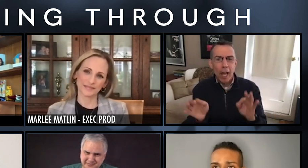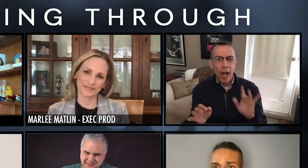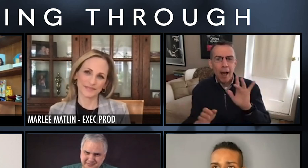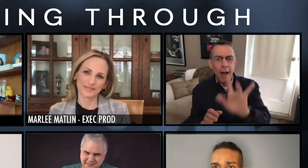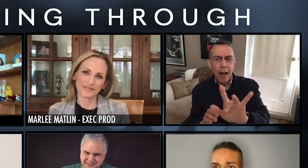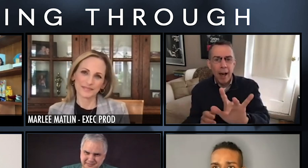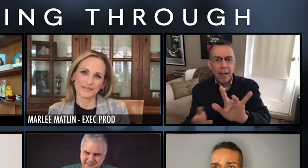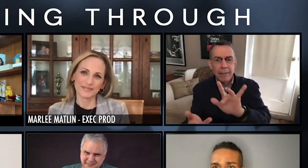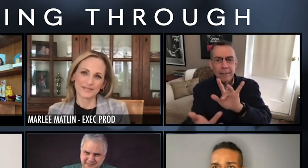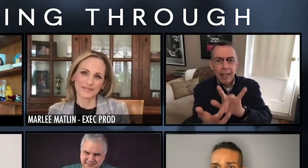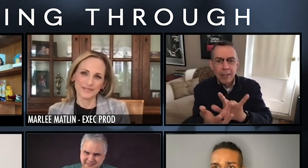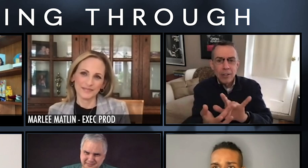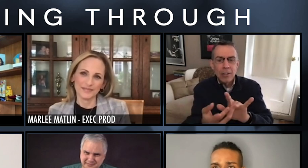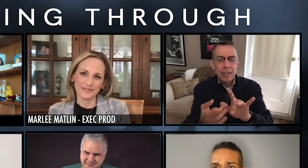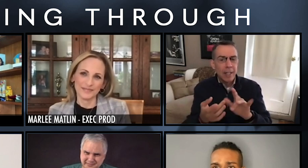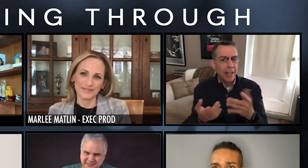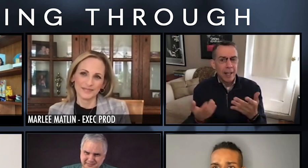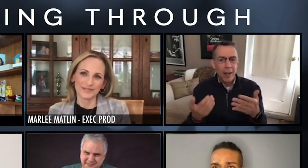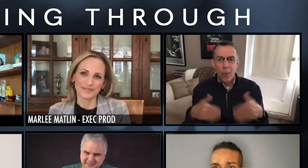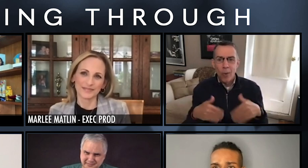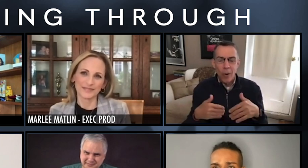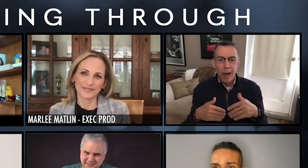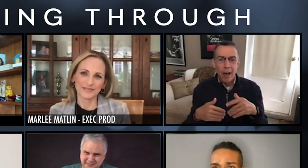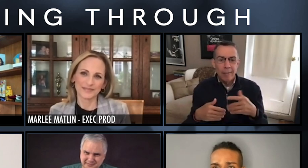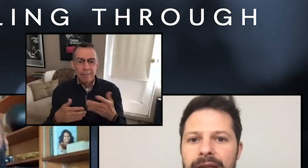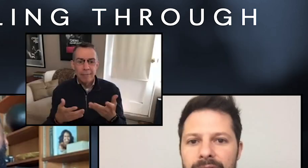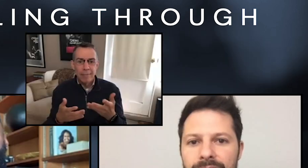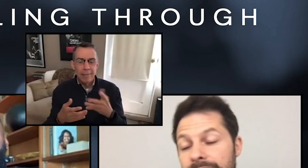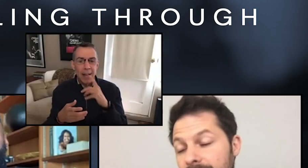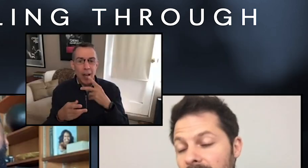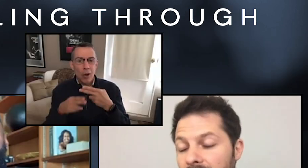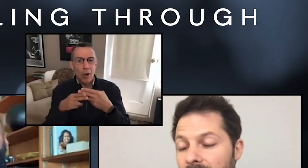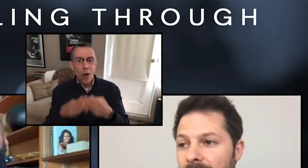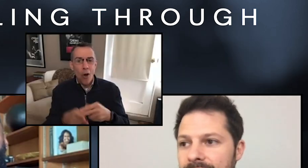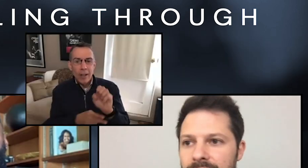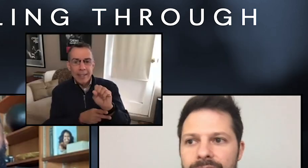that's something that certainly has kind of been, a silver lining of obviously a